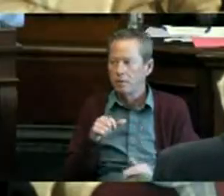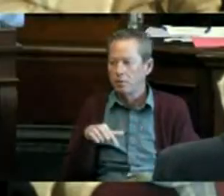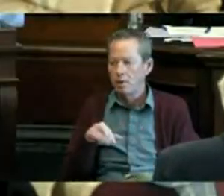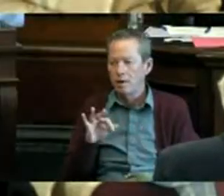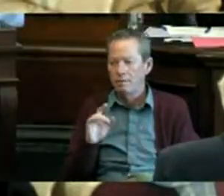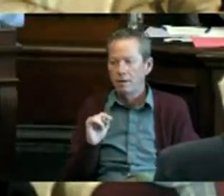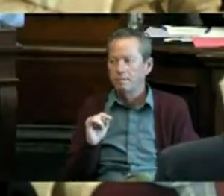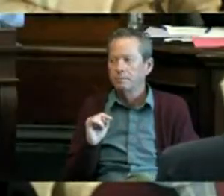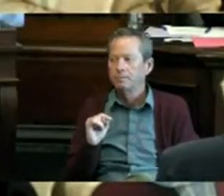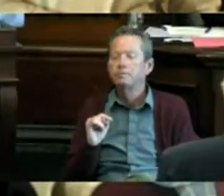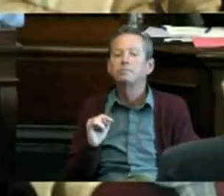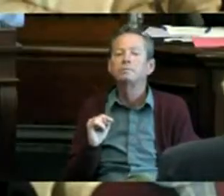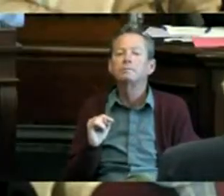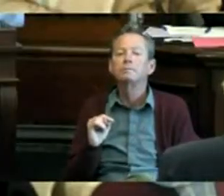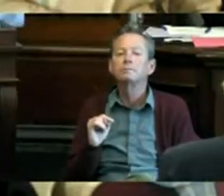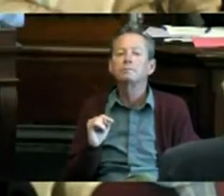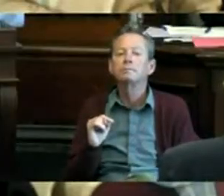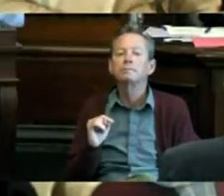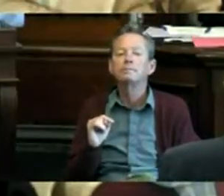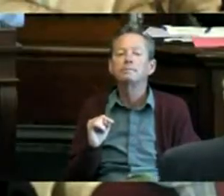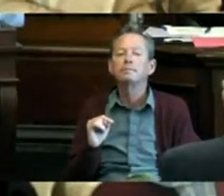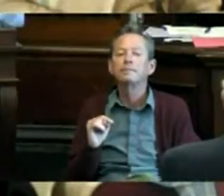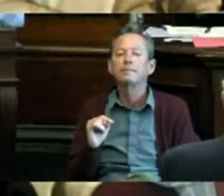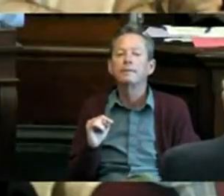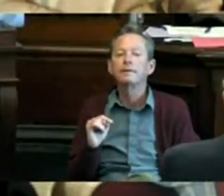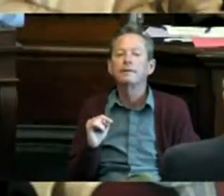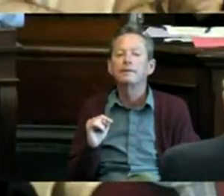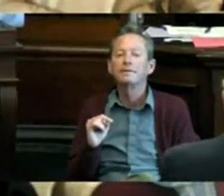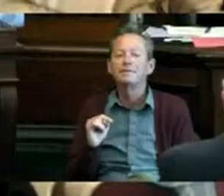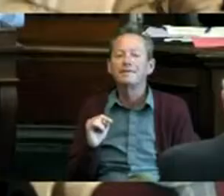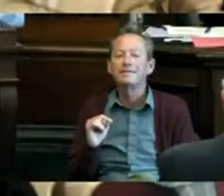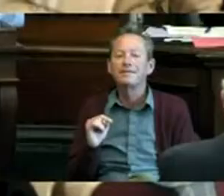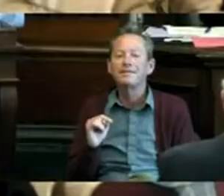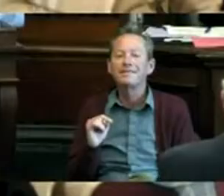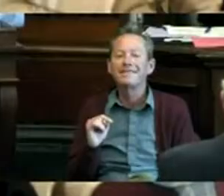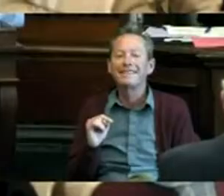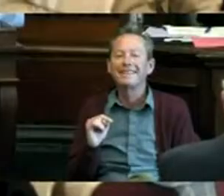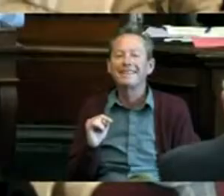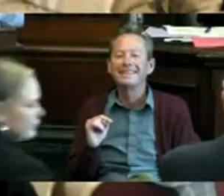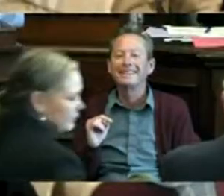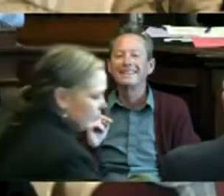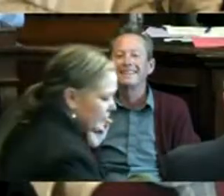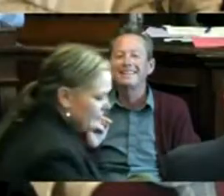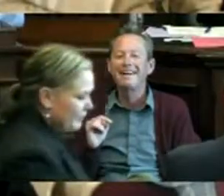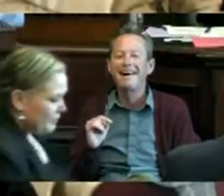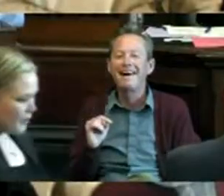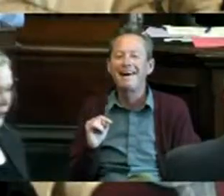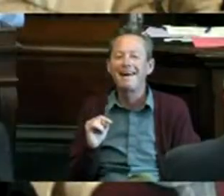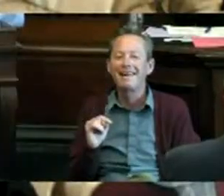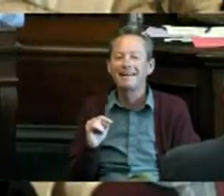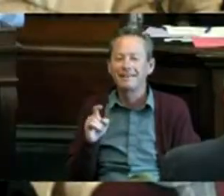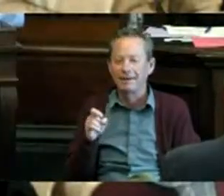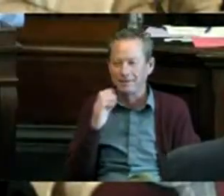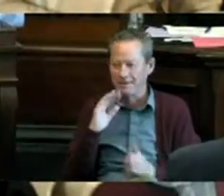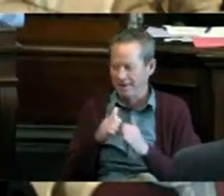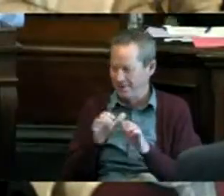a huge. It's almost 500,000ft.